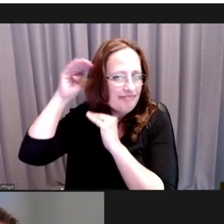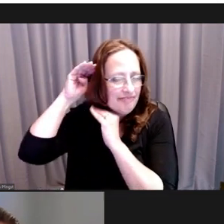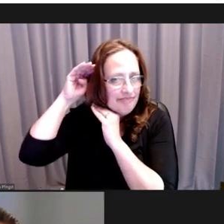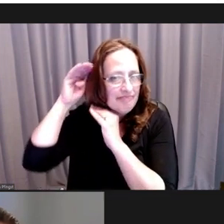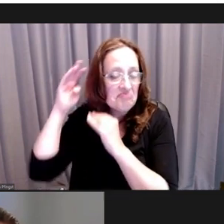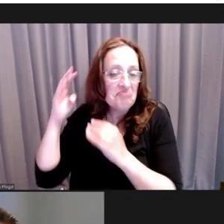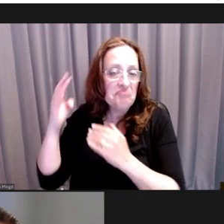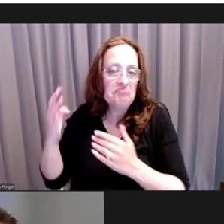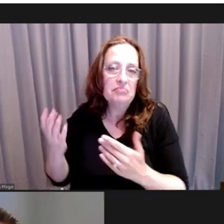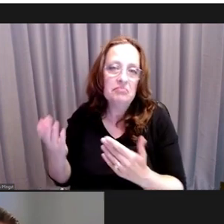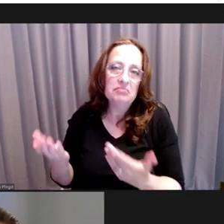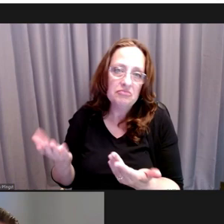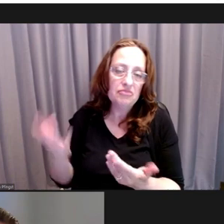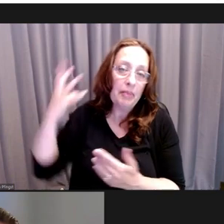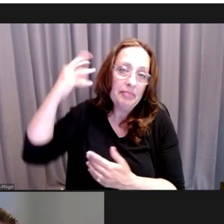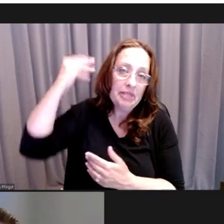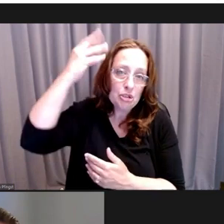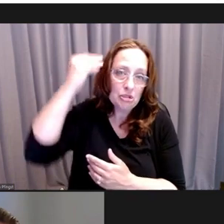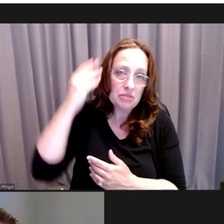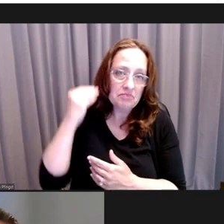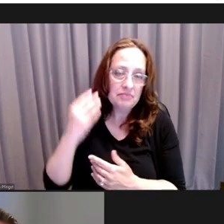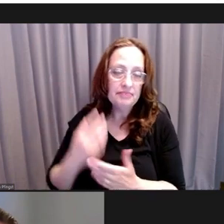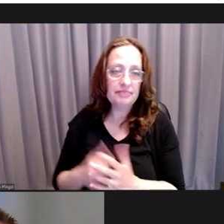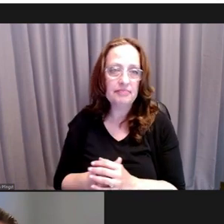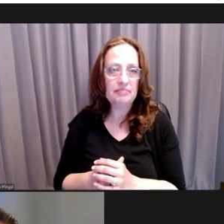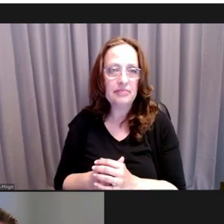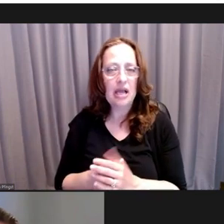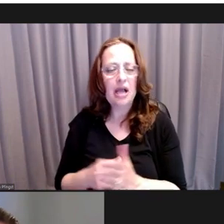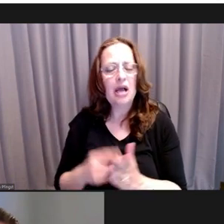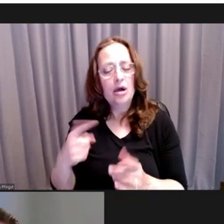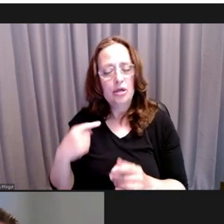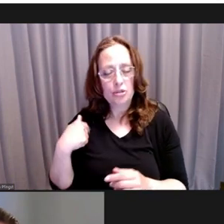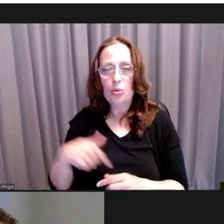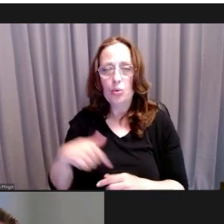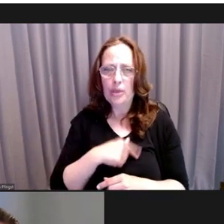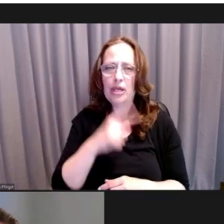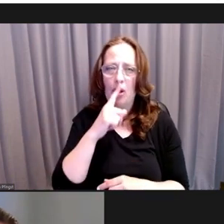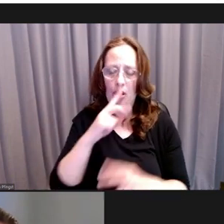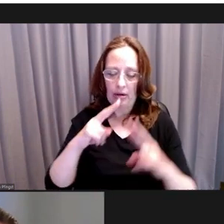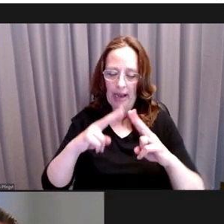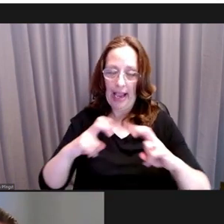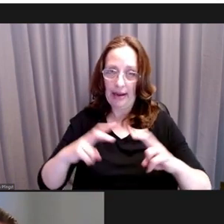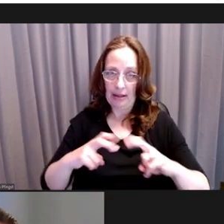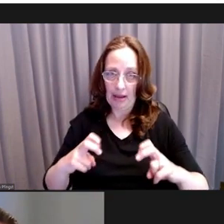that would make us recommend imaging. But especially if the hearing loss is symmetric,